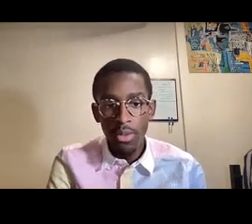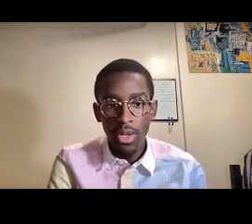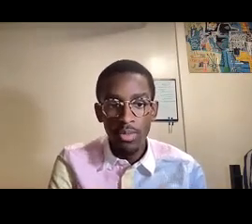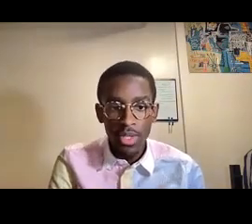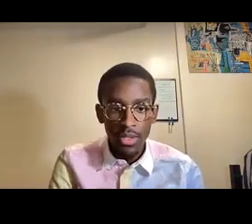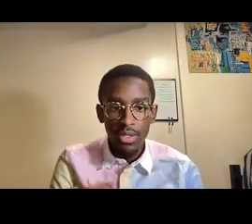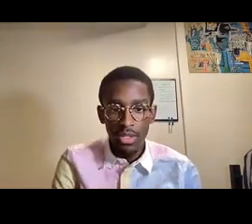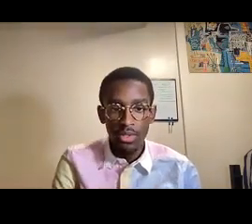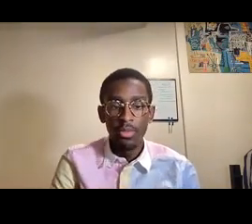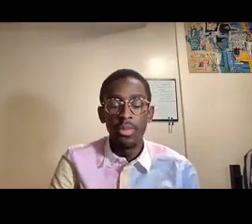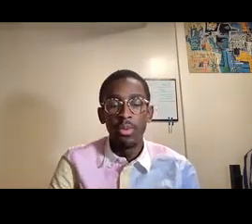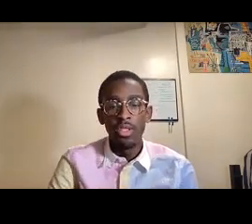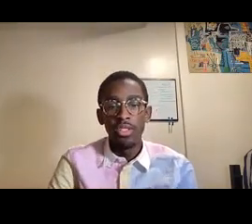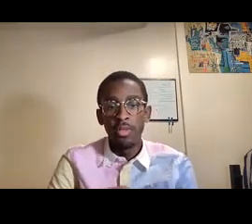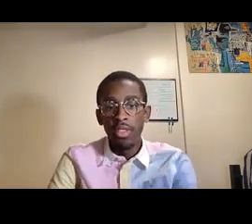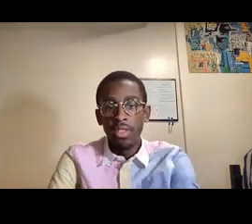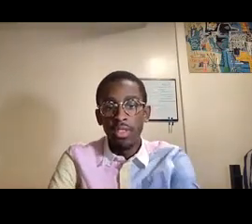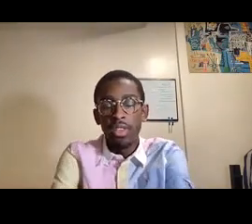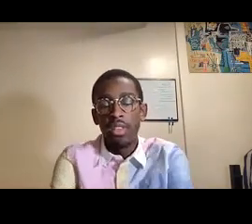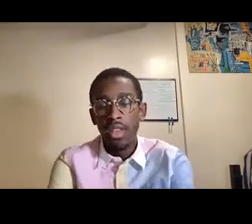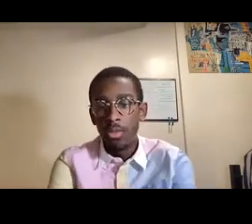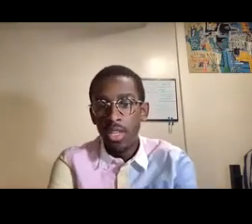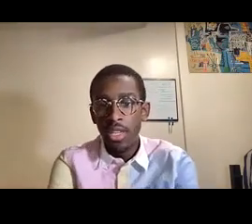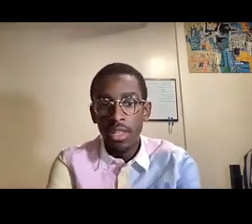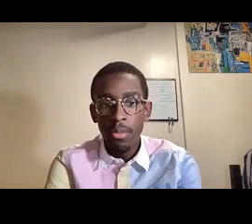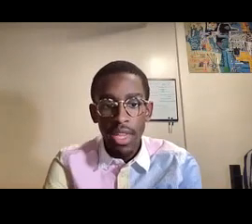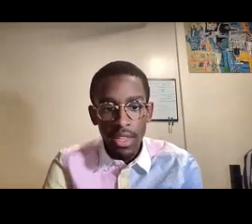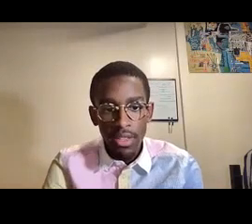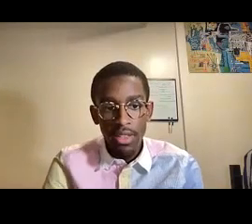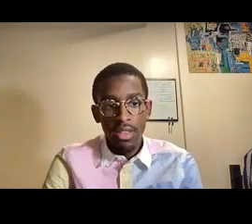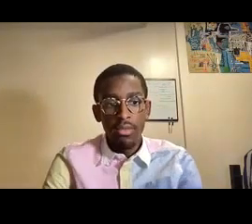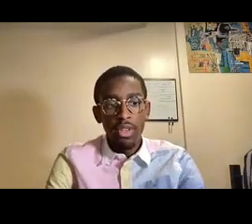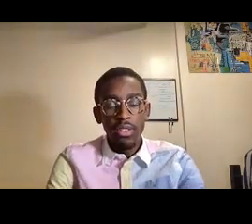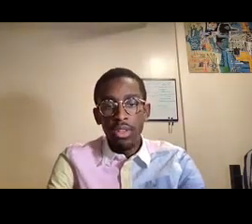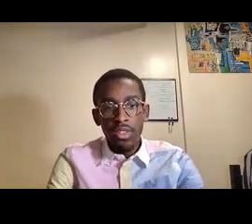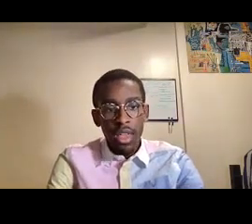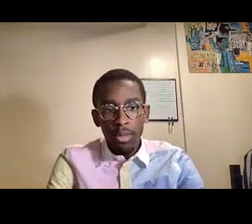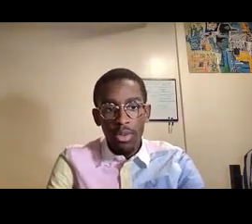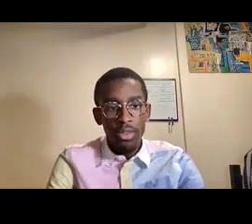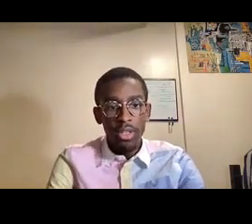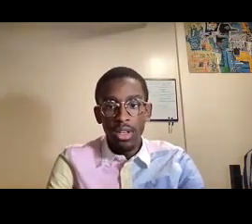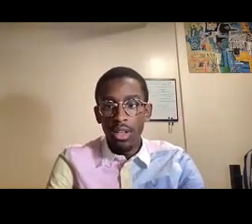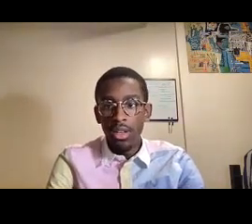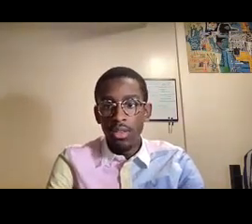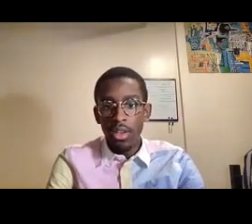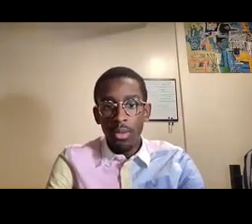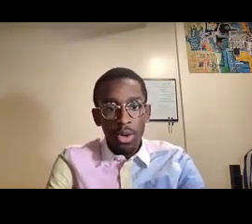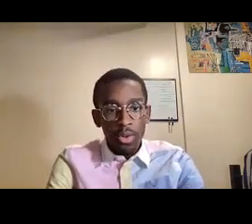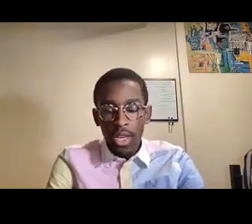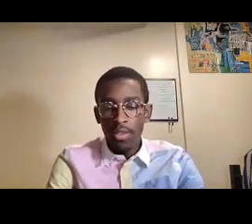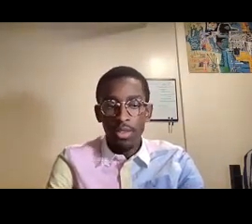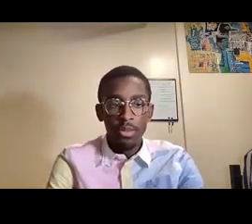Williamson Syndrome Awareness Month, that'll be in May and for another example uh World Down Syndrome